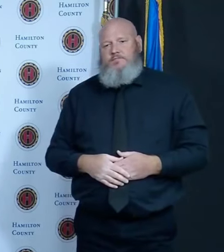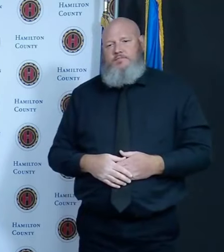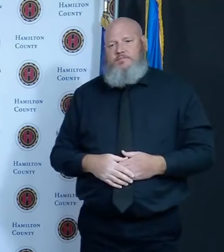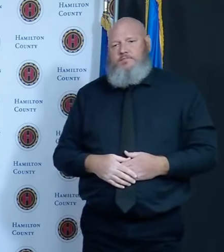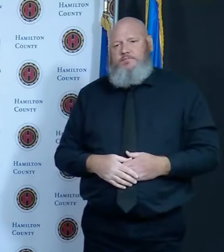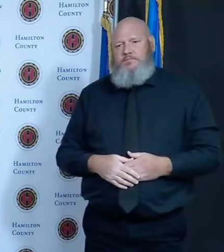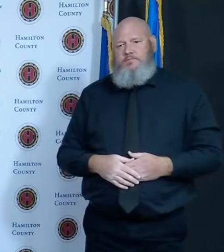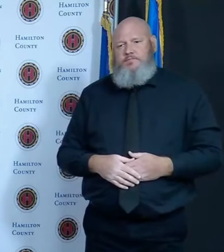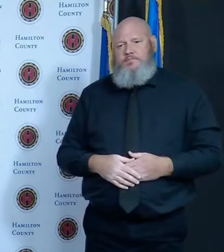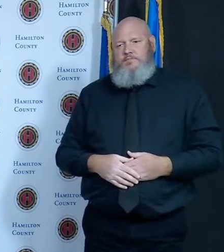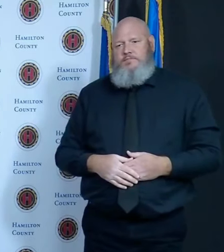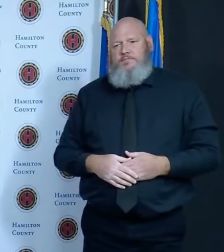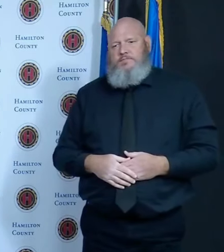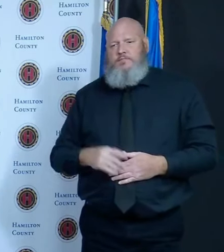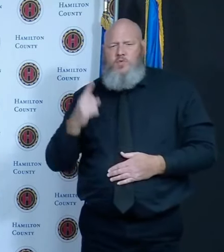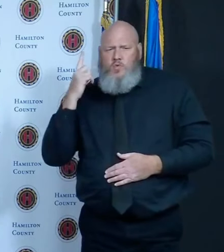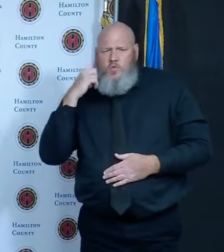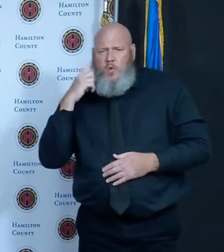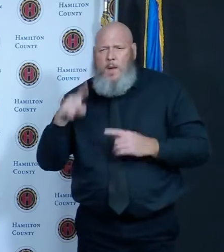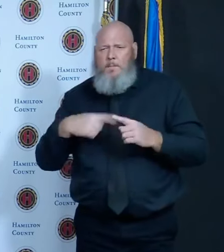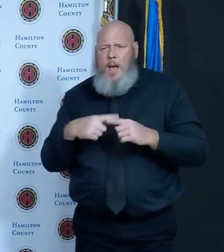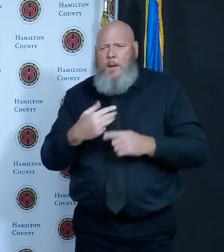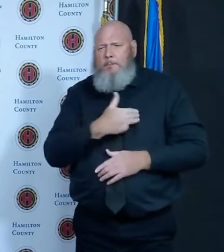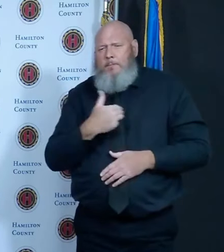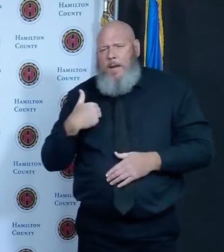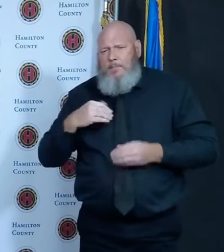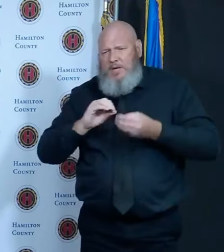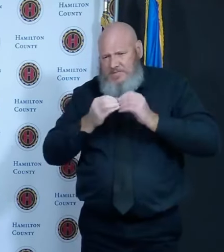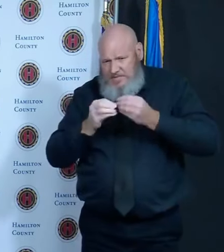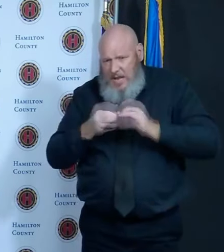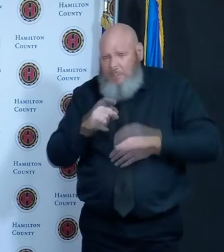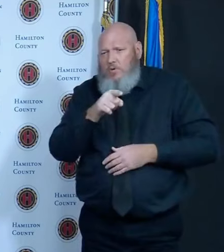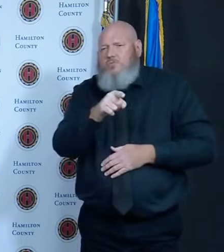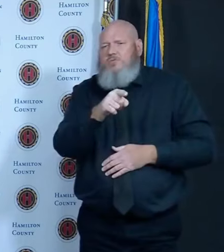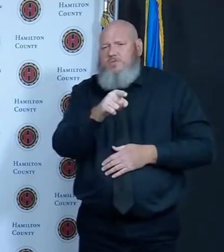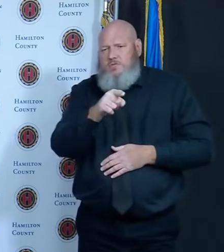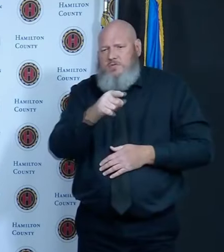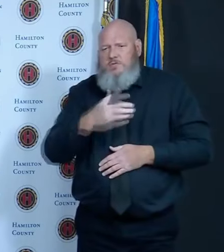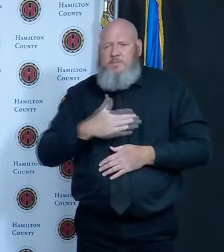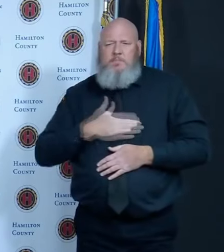membership at the chamber so please take it from there thank you